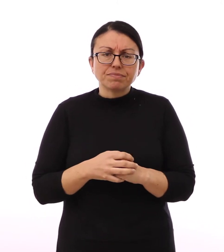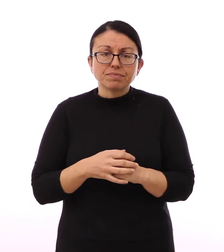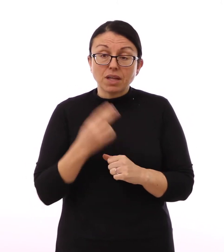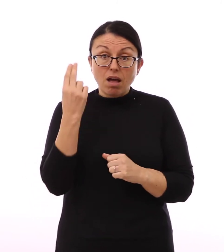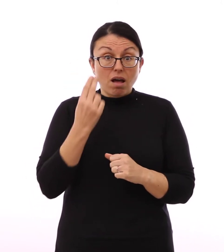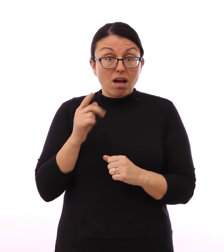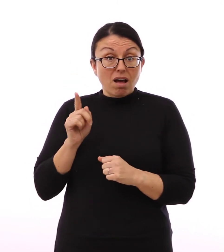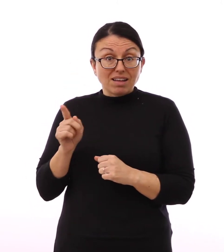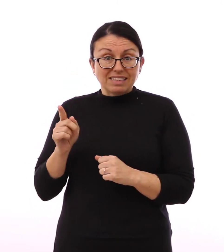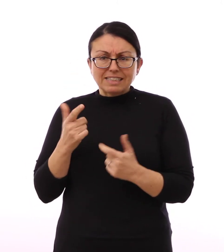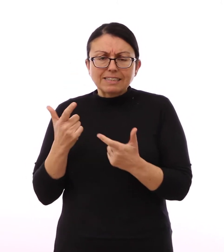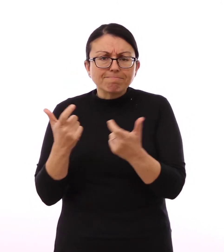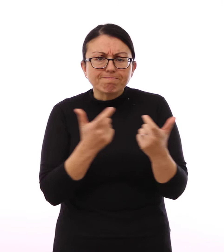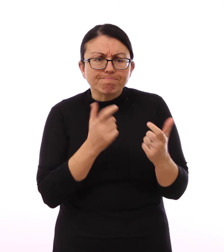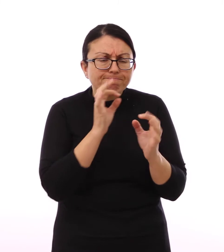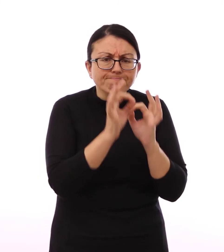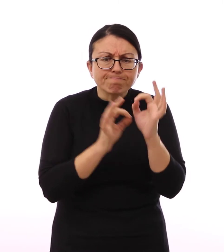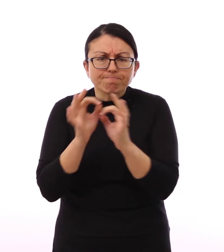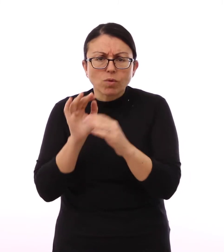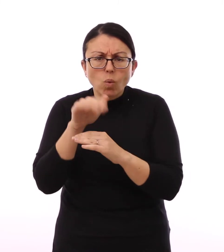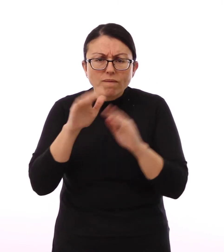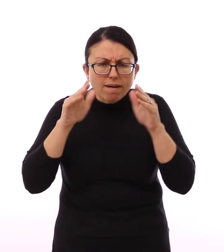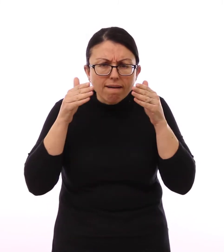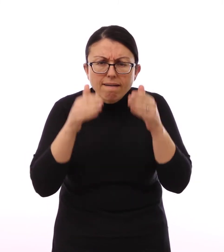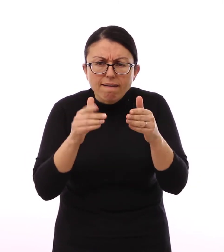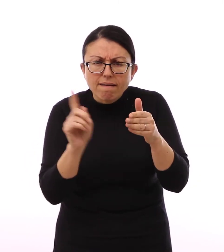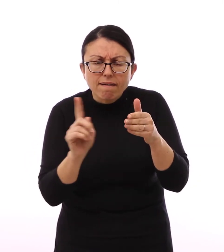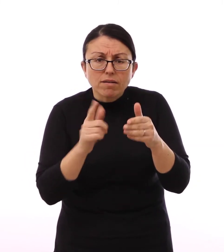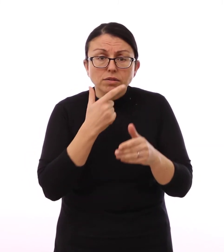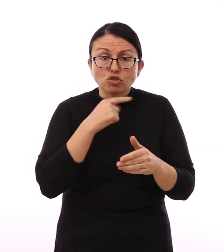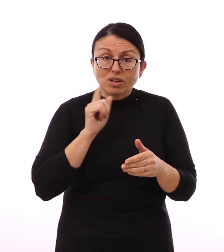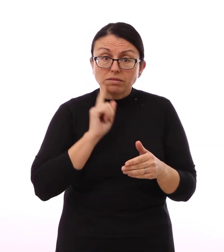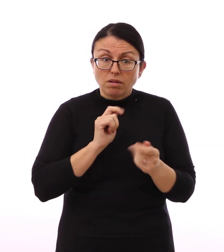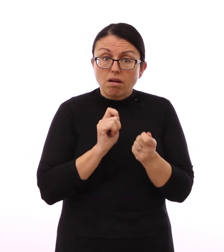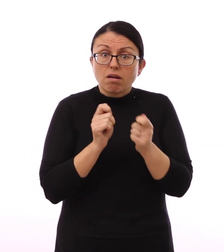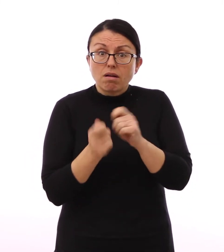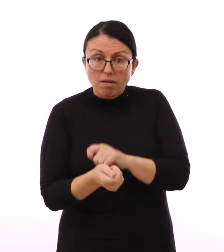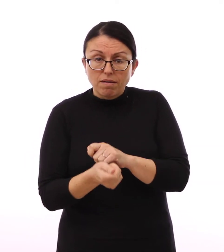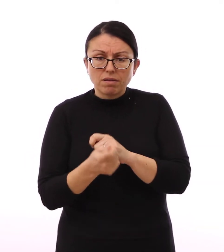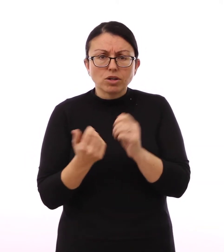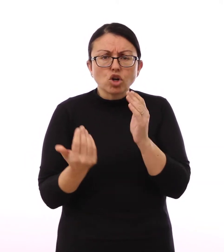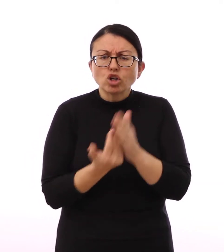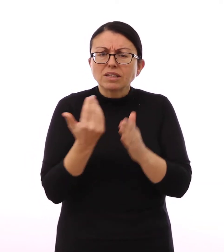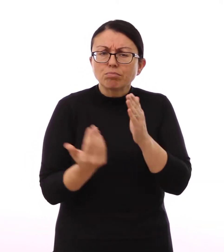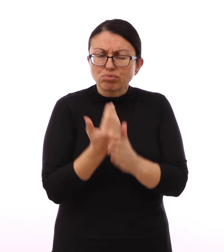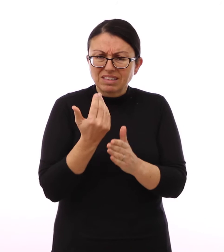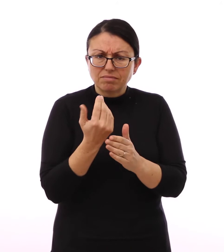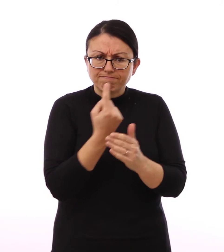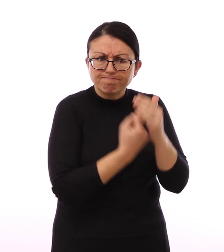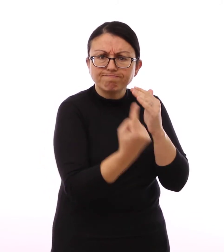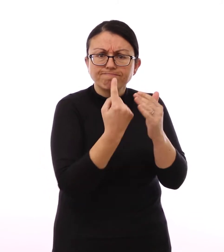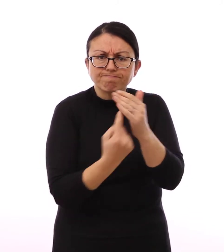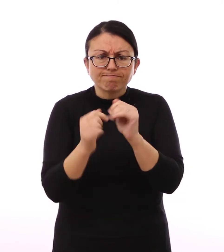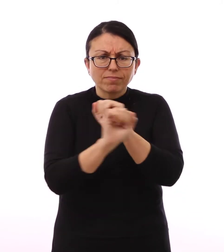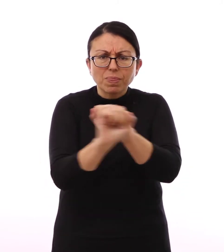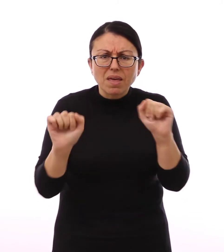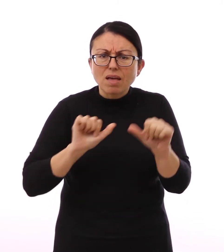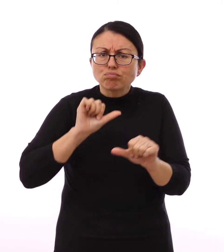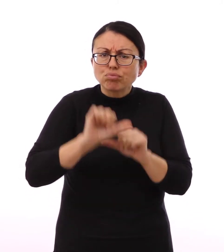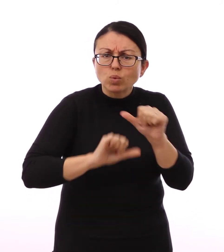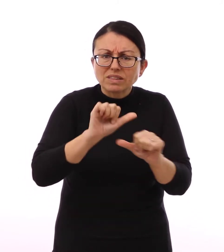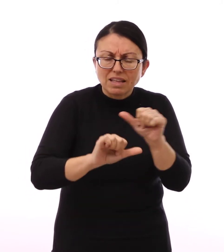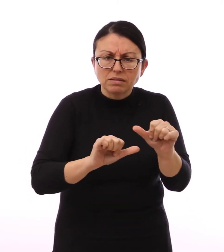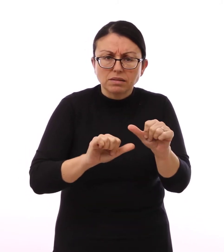the artist seeks to query a focus on gender transition as a contemporary, individual process,